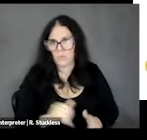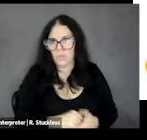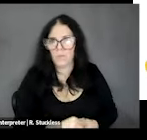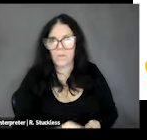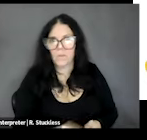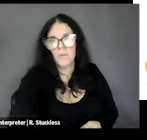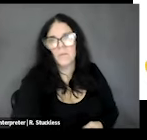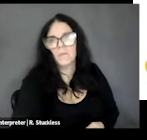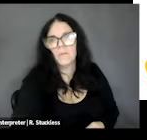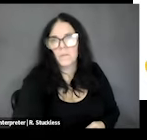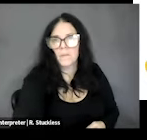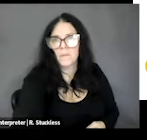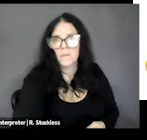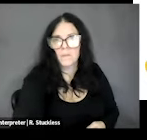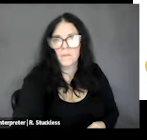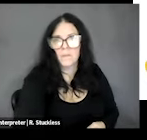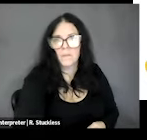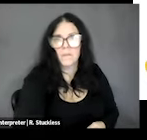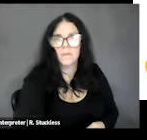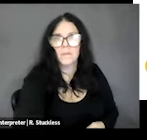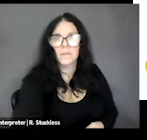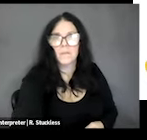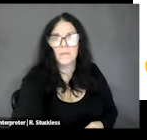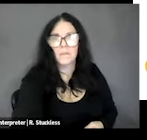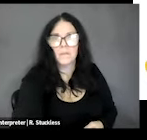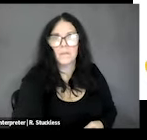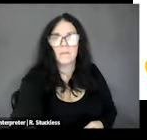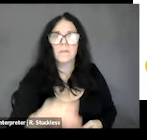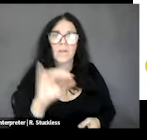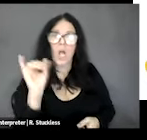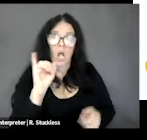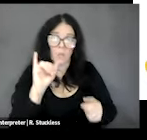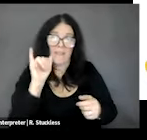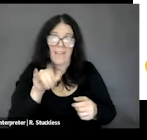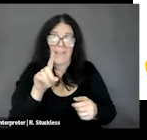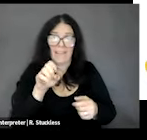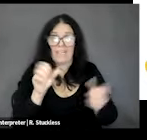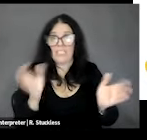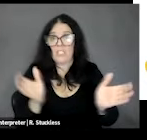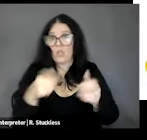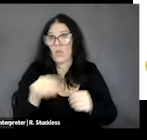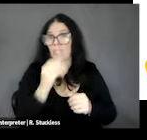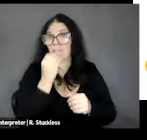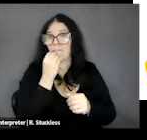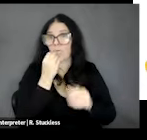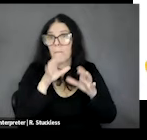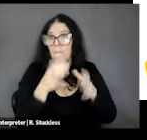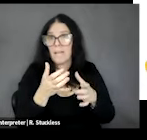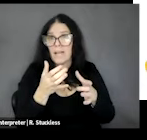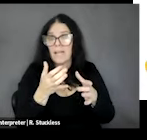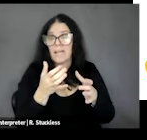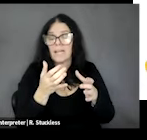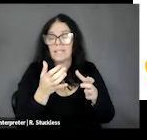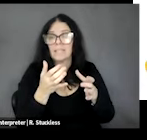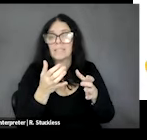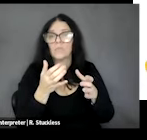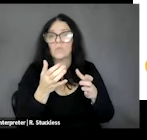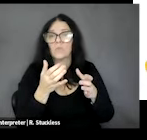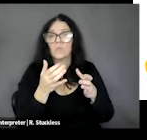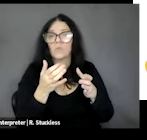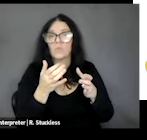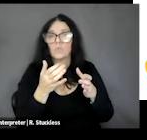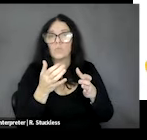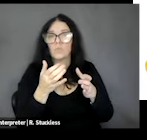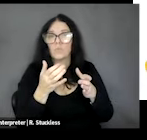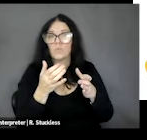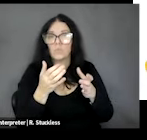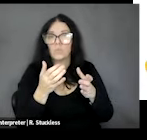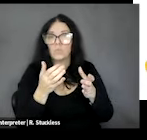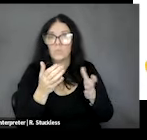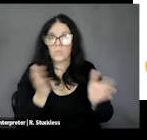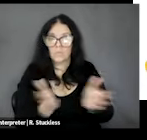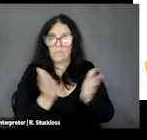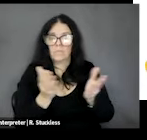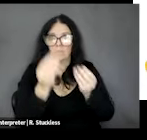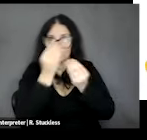also encourage foodbanks to supply their consumers with healthier food options.